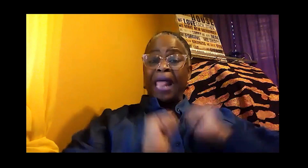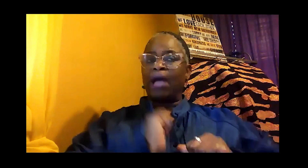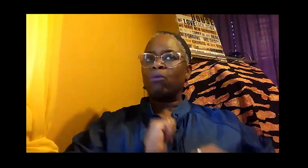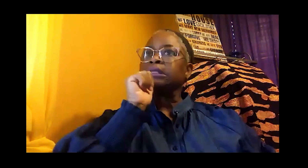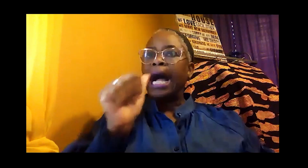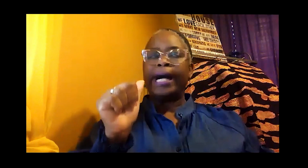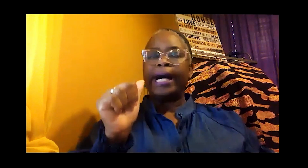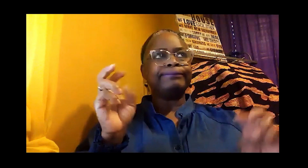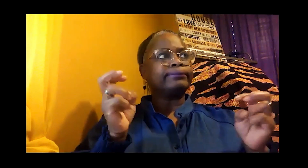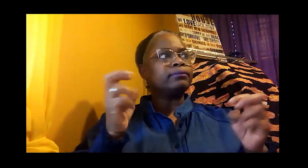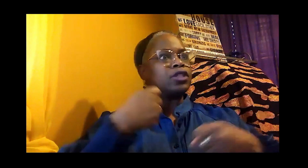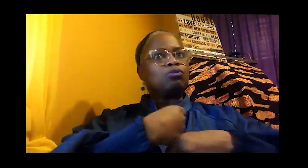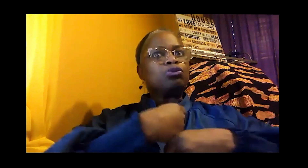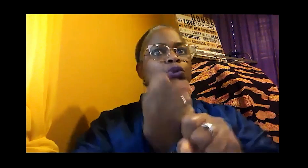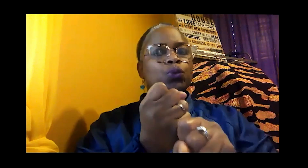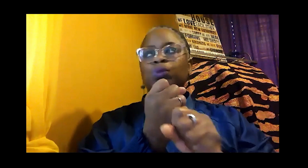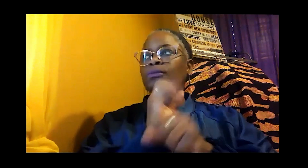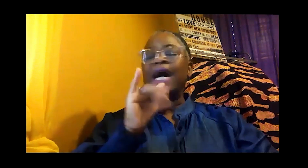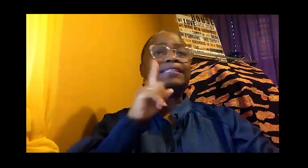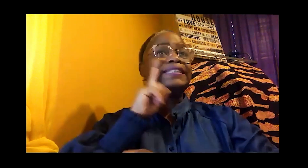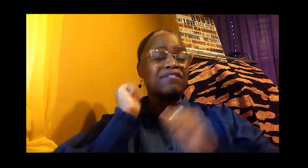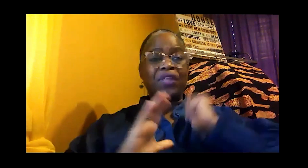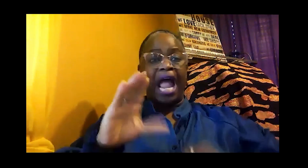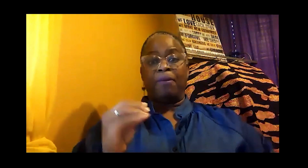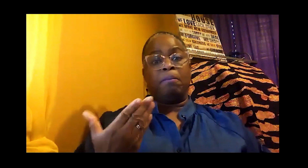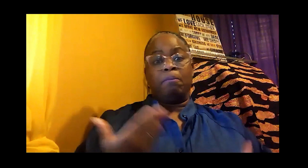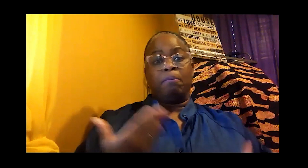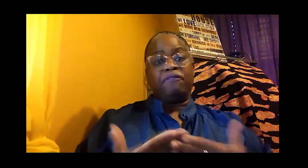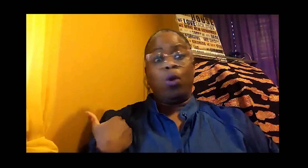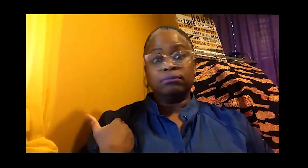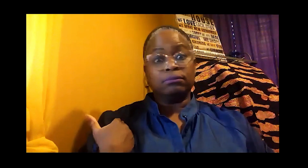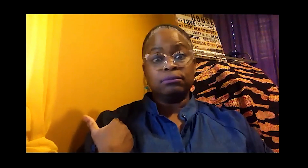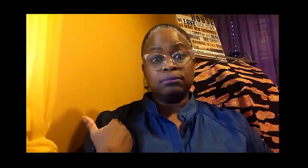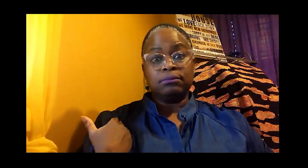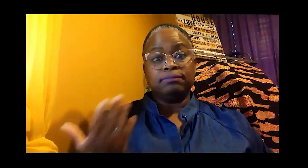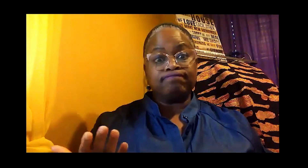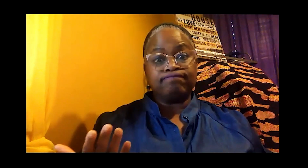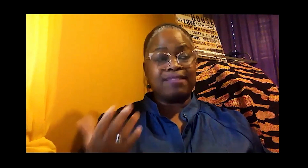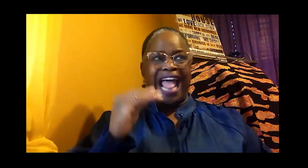Although the play was not created or produced by any deaf company, "A Raisin in the Sun" is still